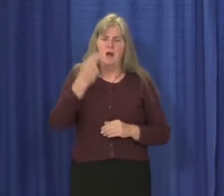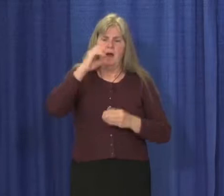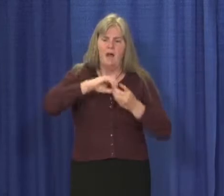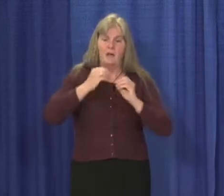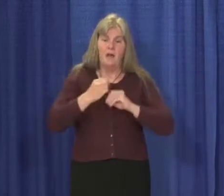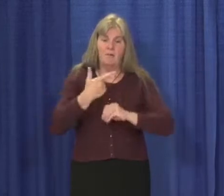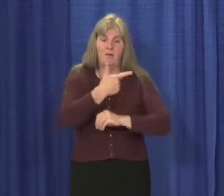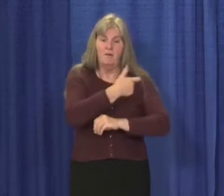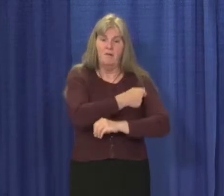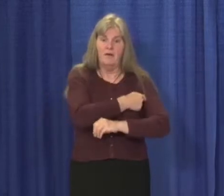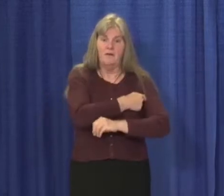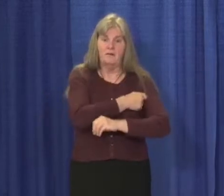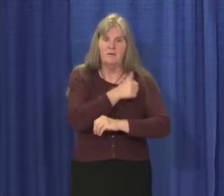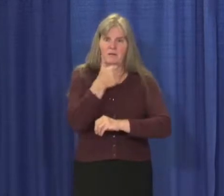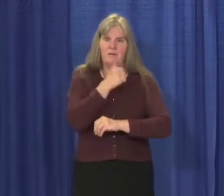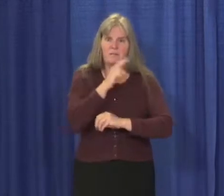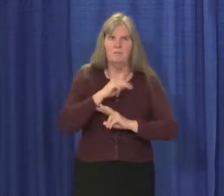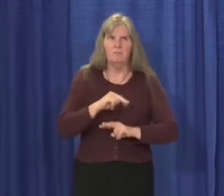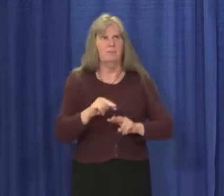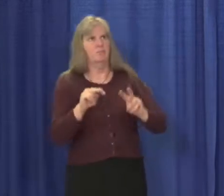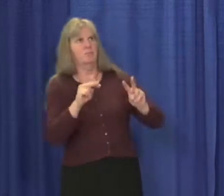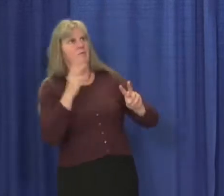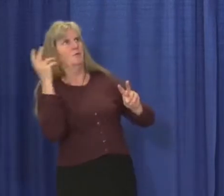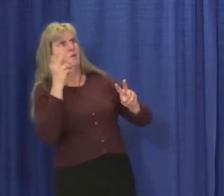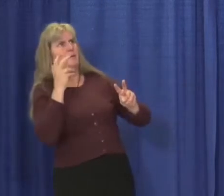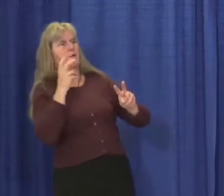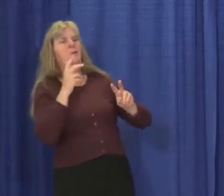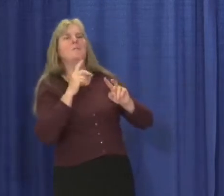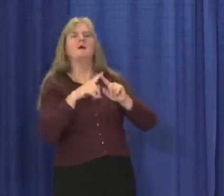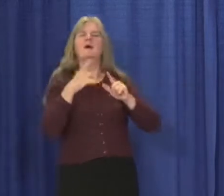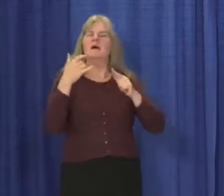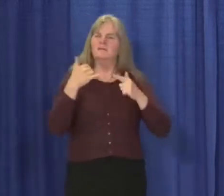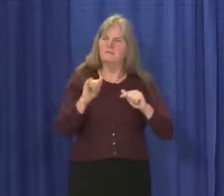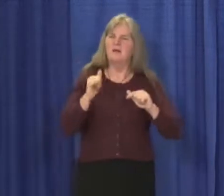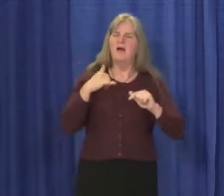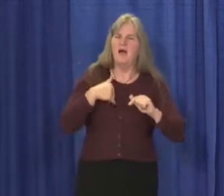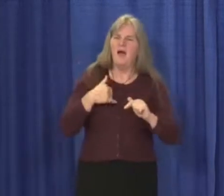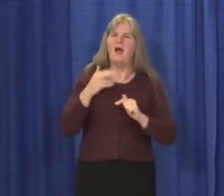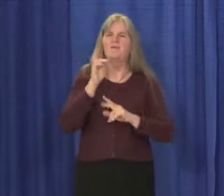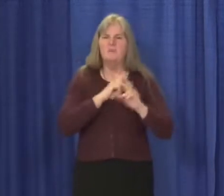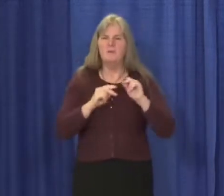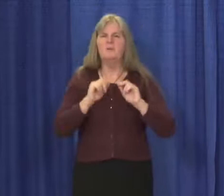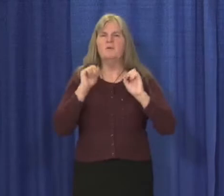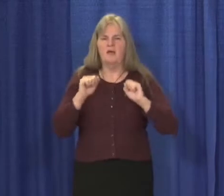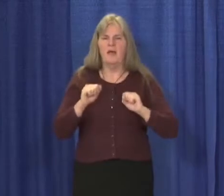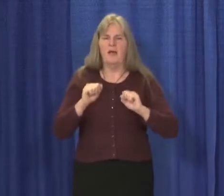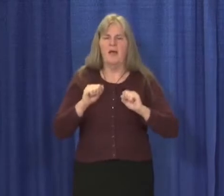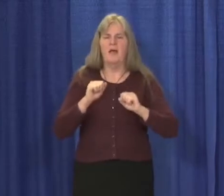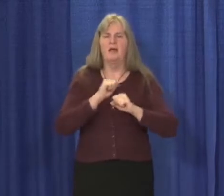that are the envy of the world it is clear enough people are susceptible to the virus that